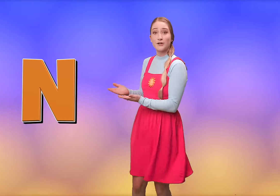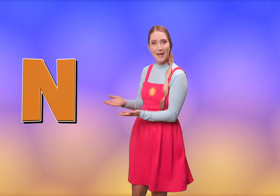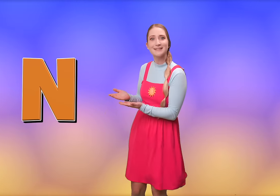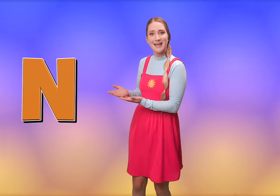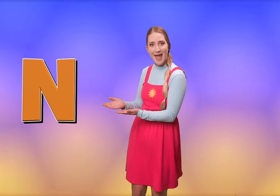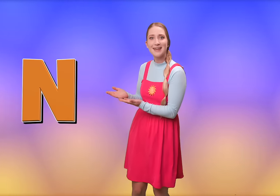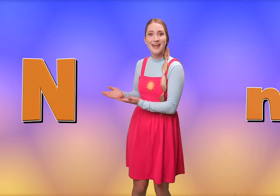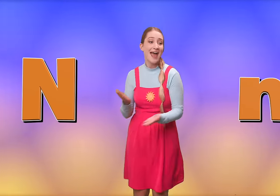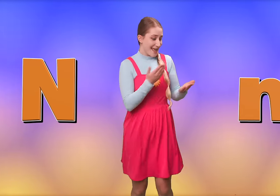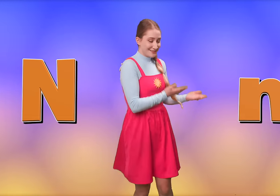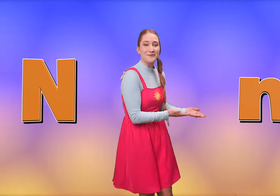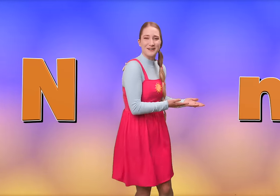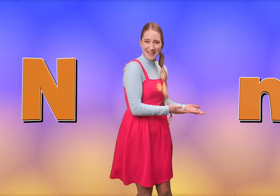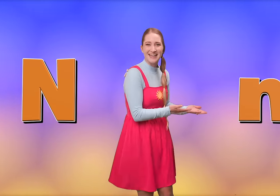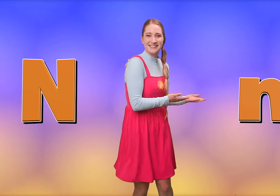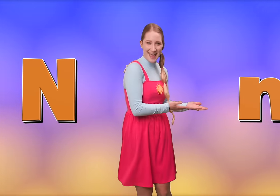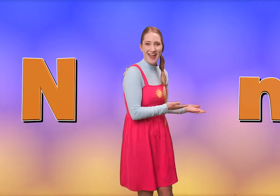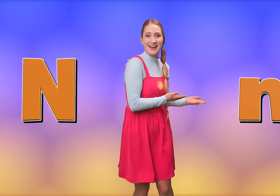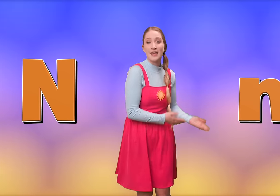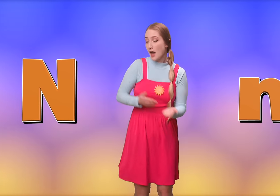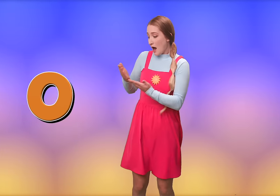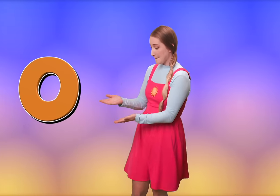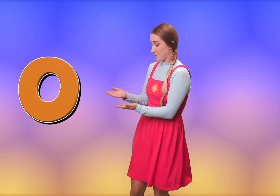N and Lowercase N Plus